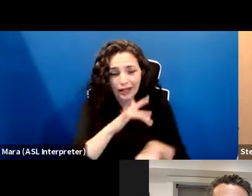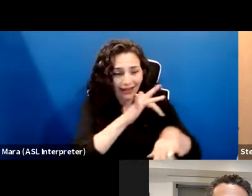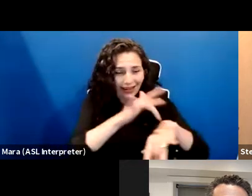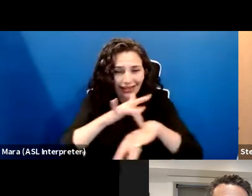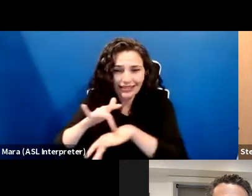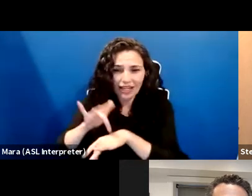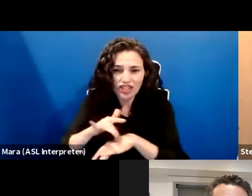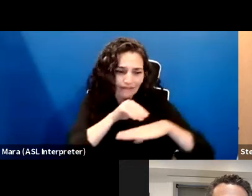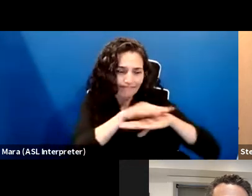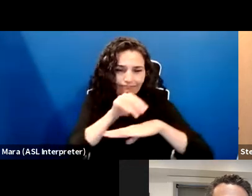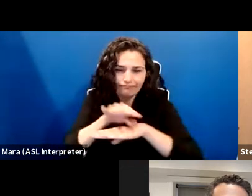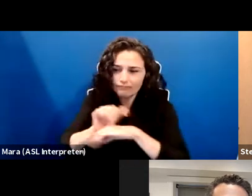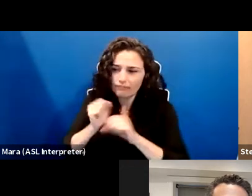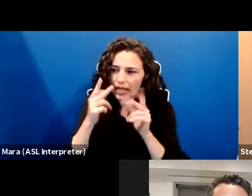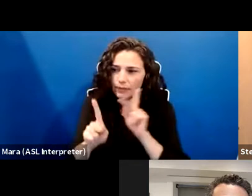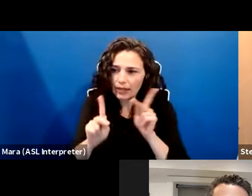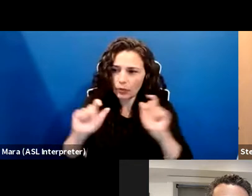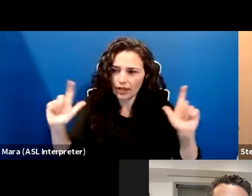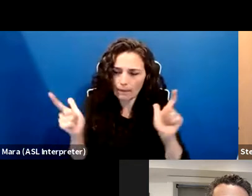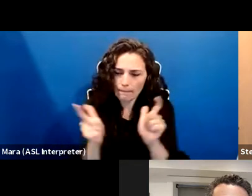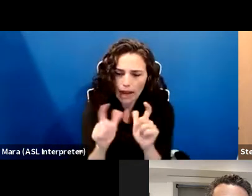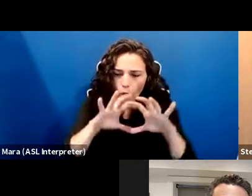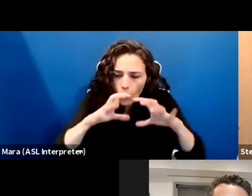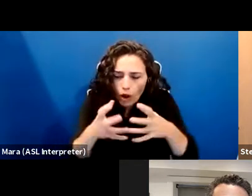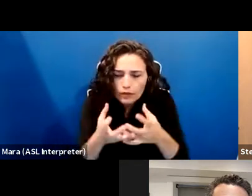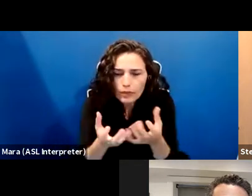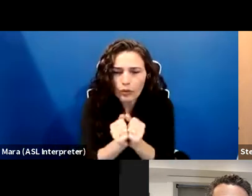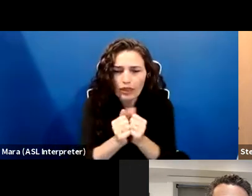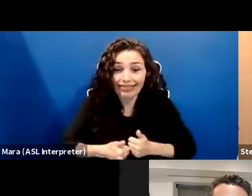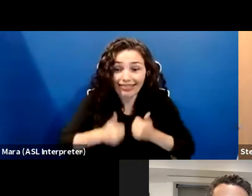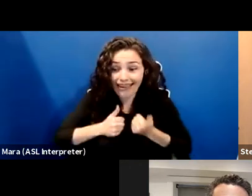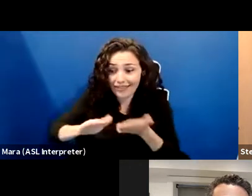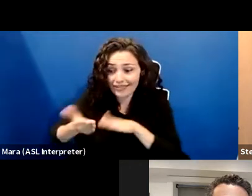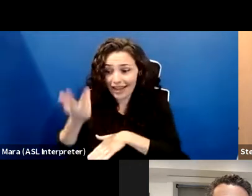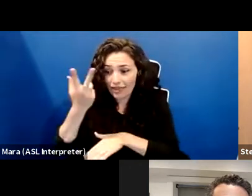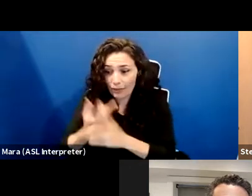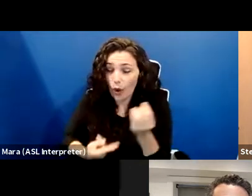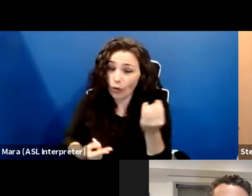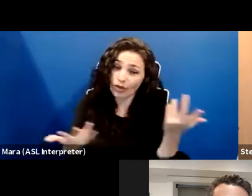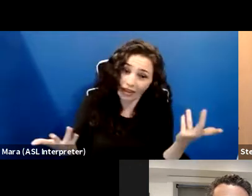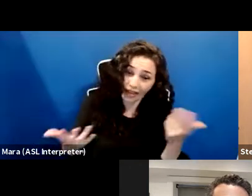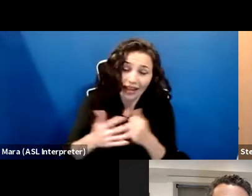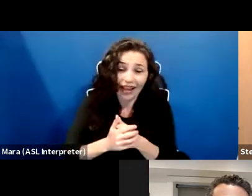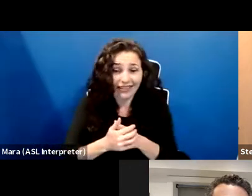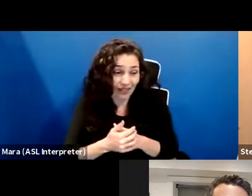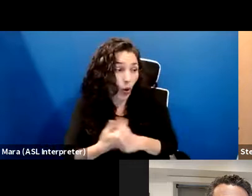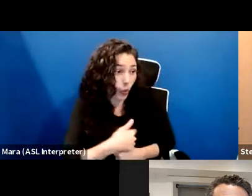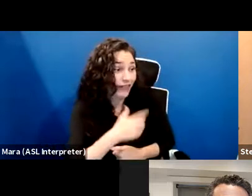in this micro cosmos, with life and death, which is basically what we experienced.